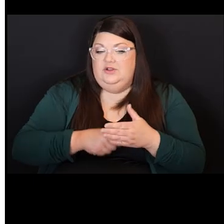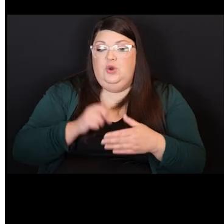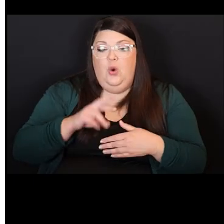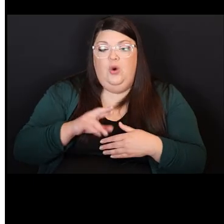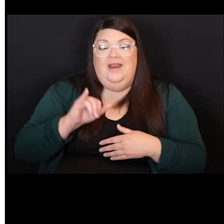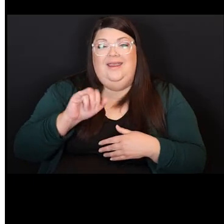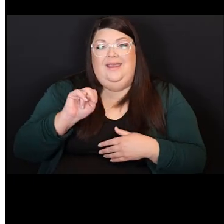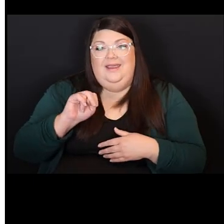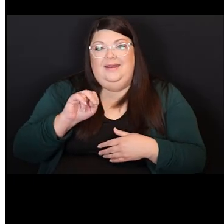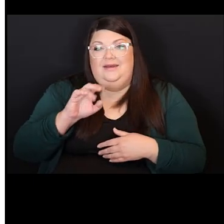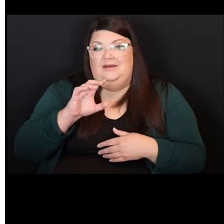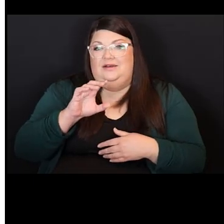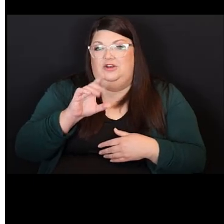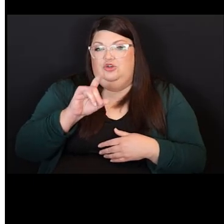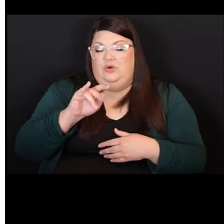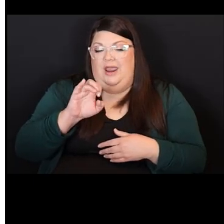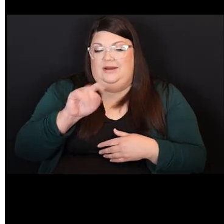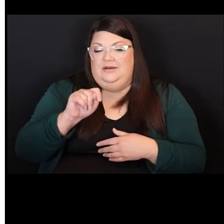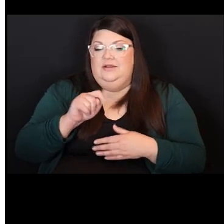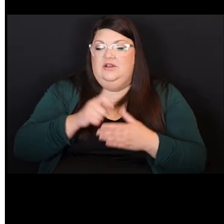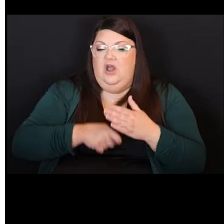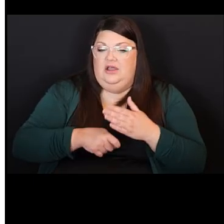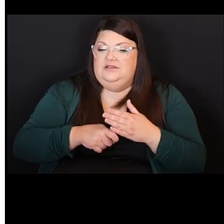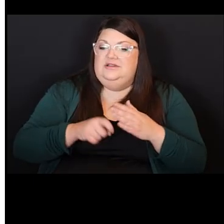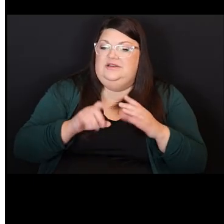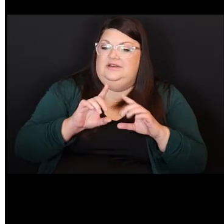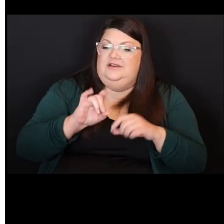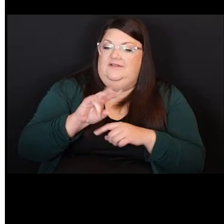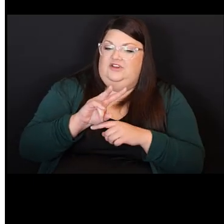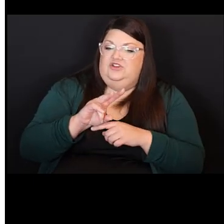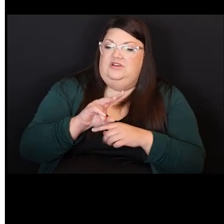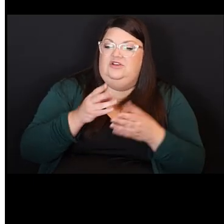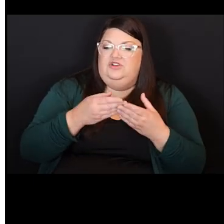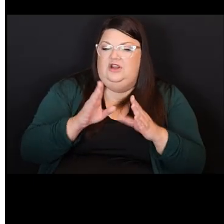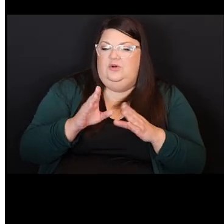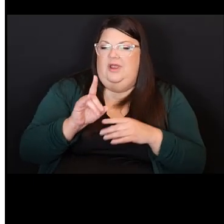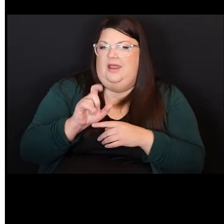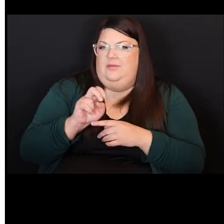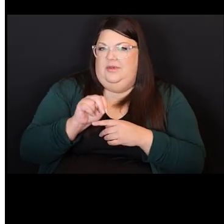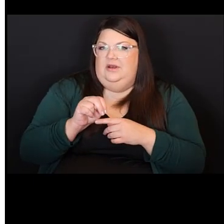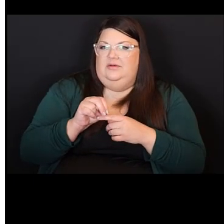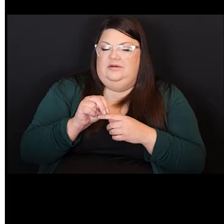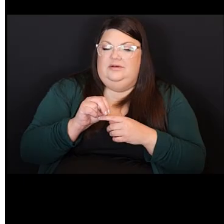Division (general administrative - indirect costs) to ensure compliance and accountability